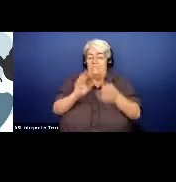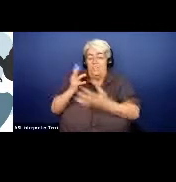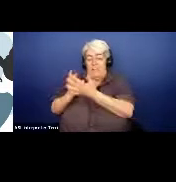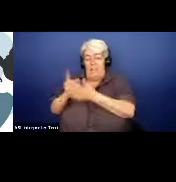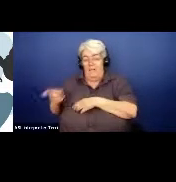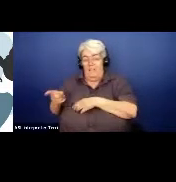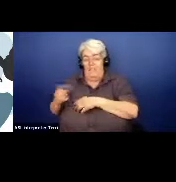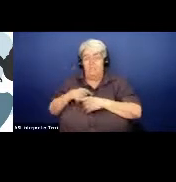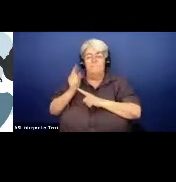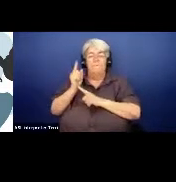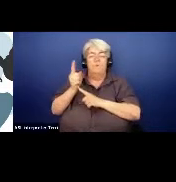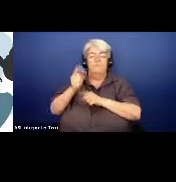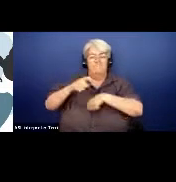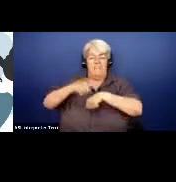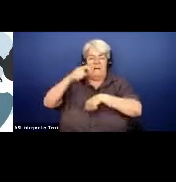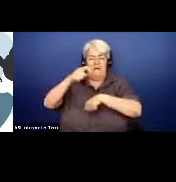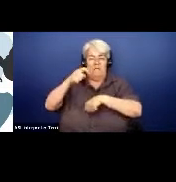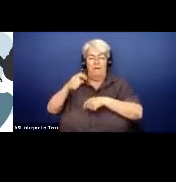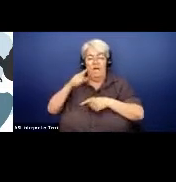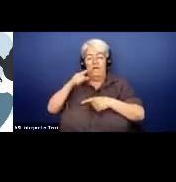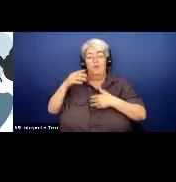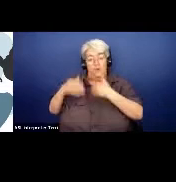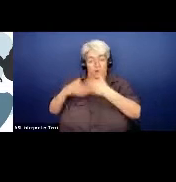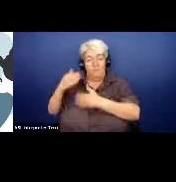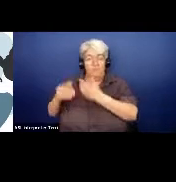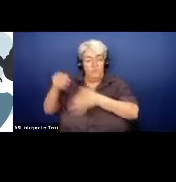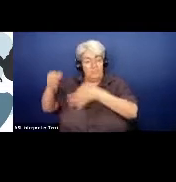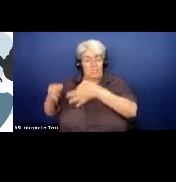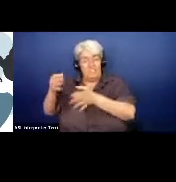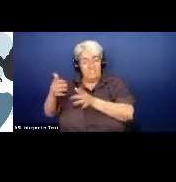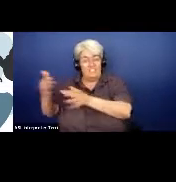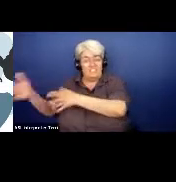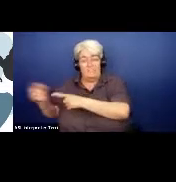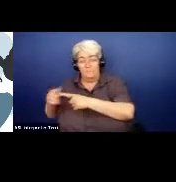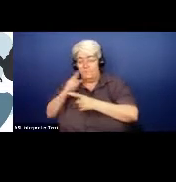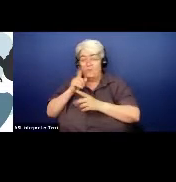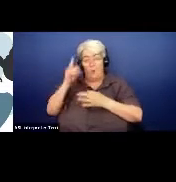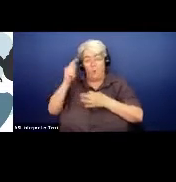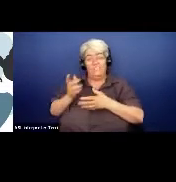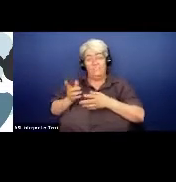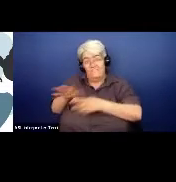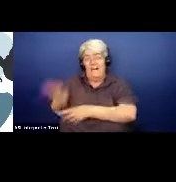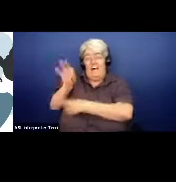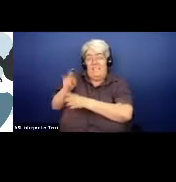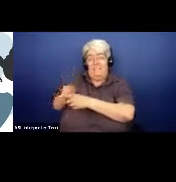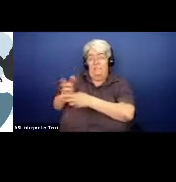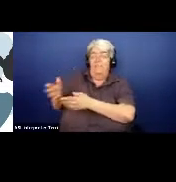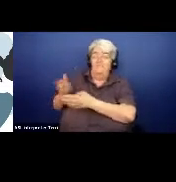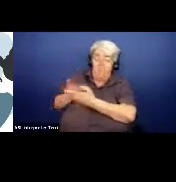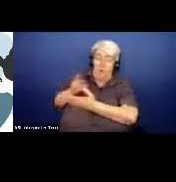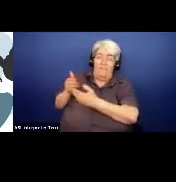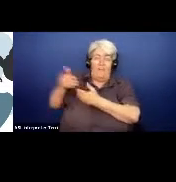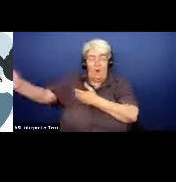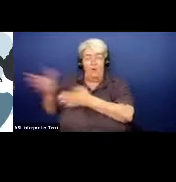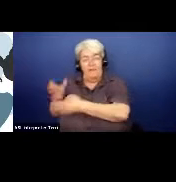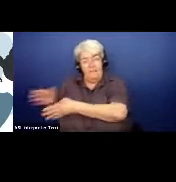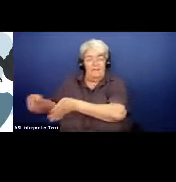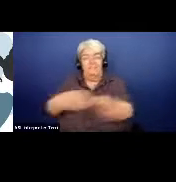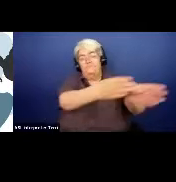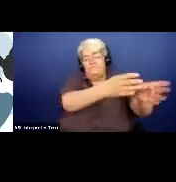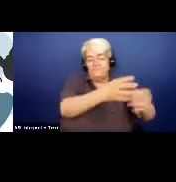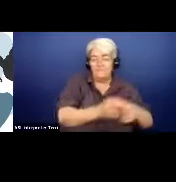in time. Again our goal is to try to deflect or divert books but to make sure they end